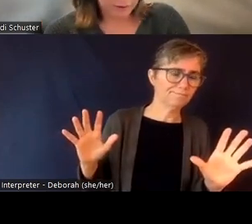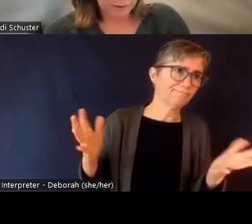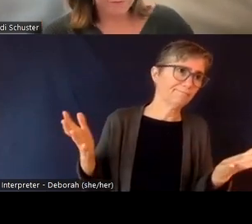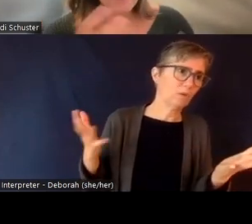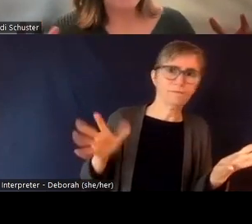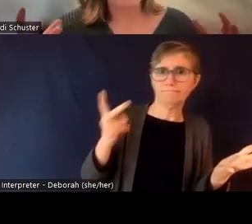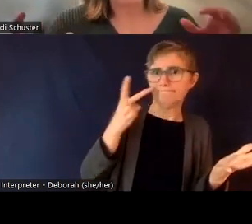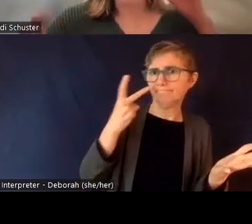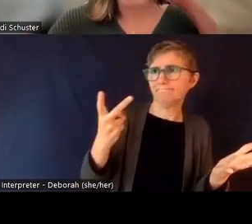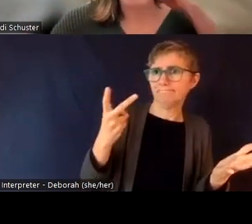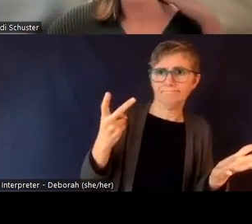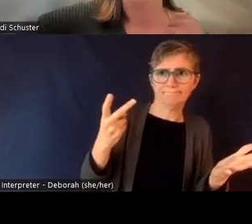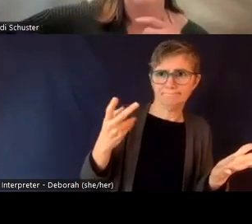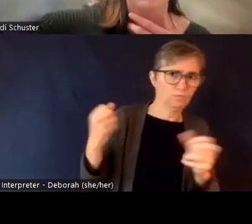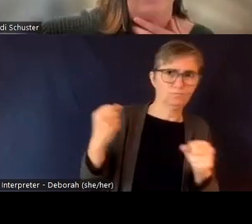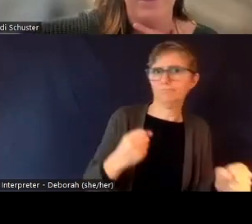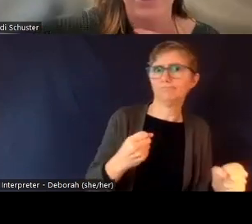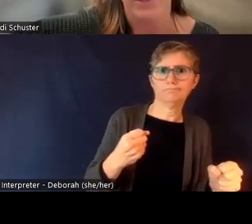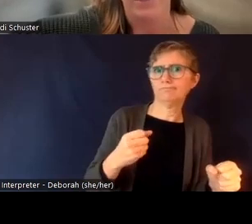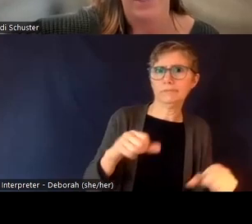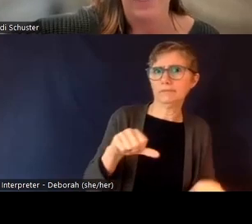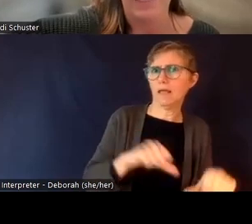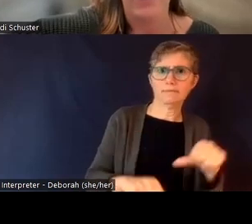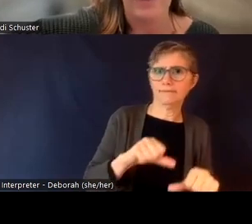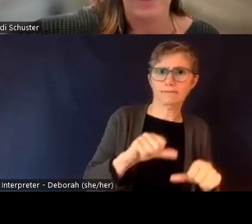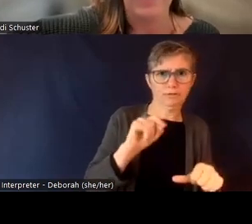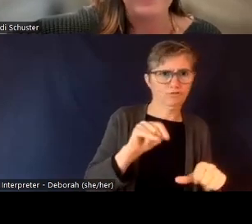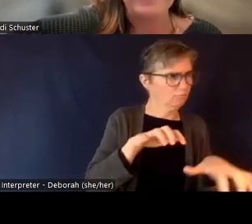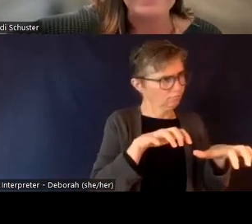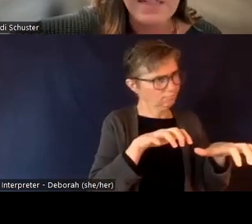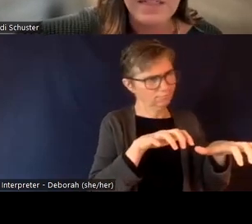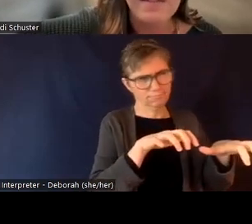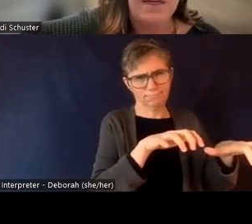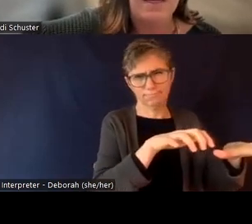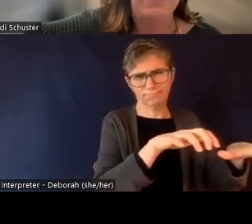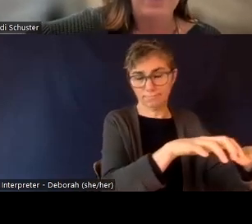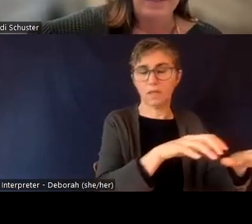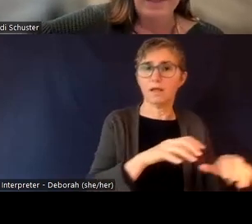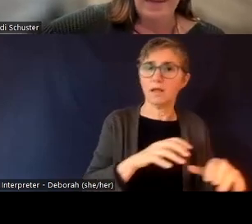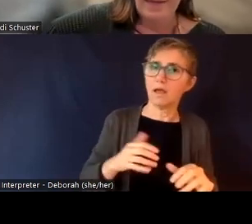in a very, very robust scientific literature, a greater incidence of,